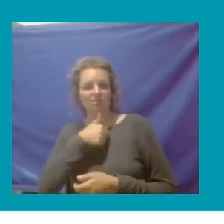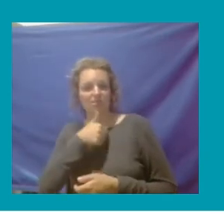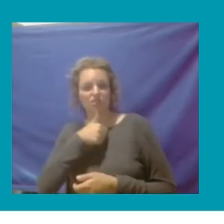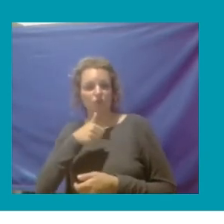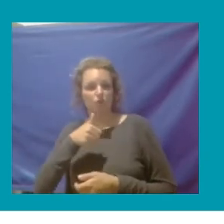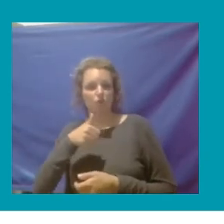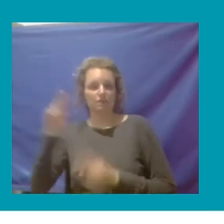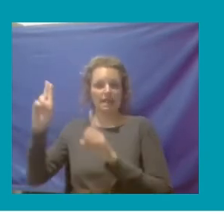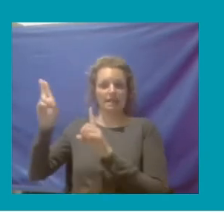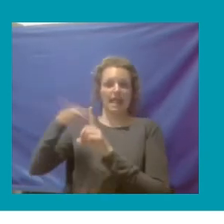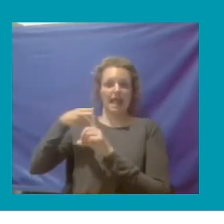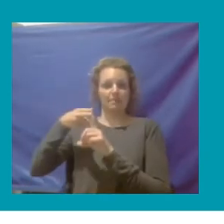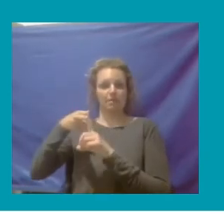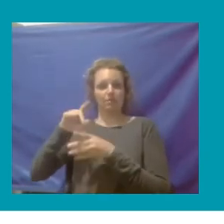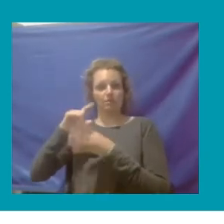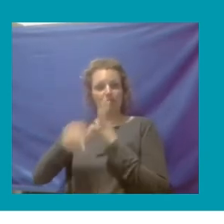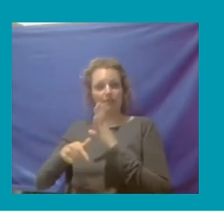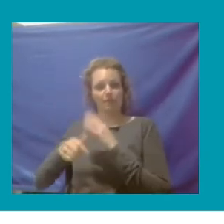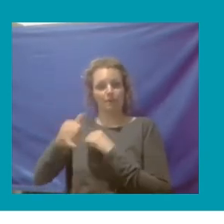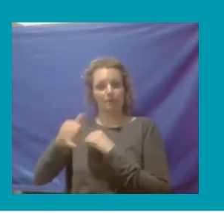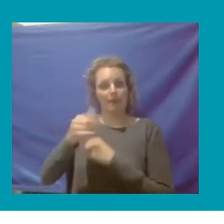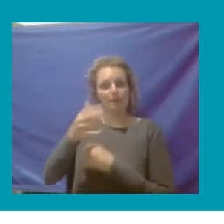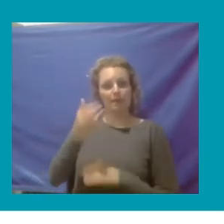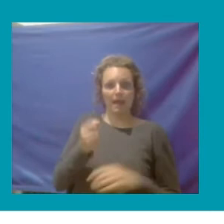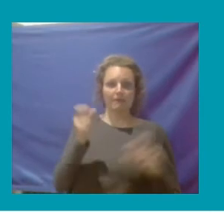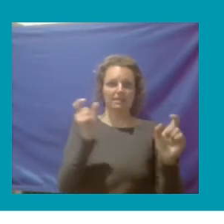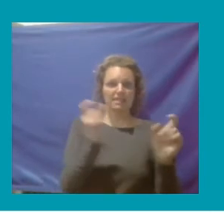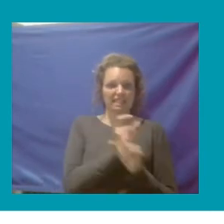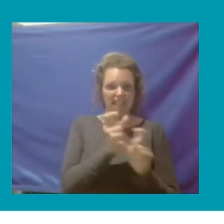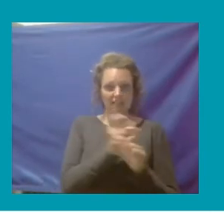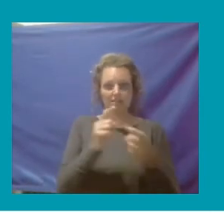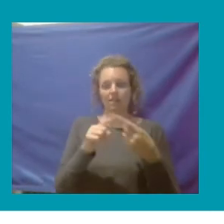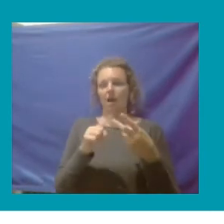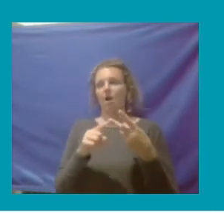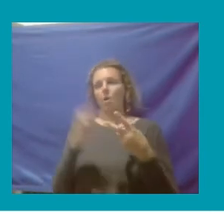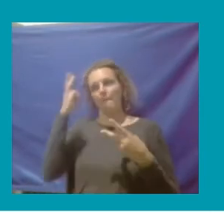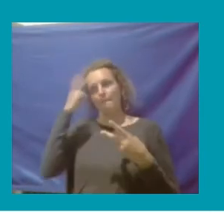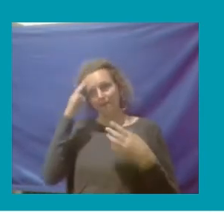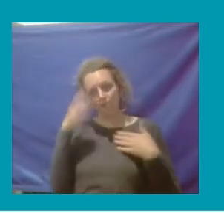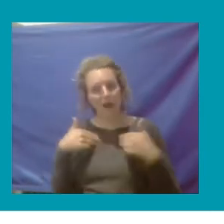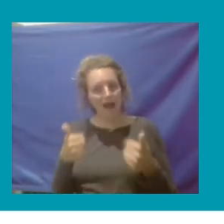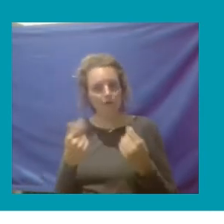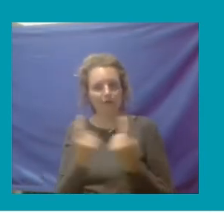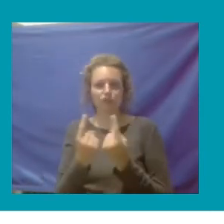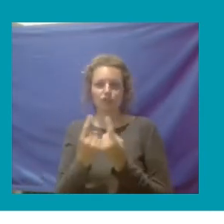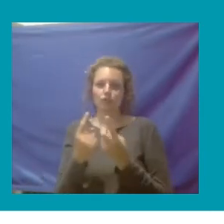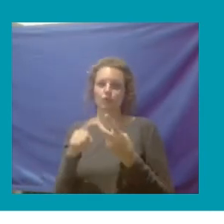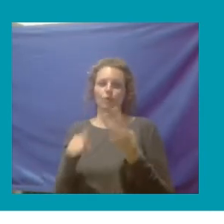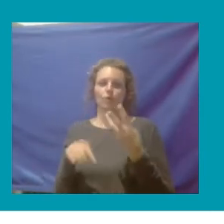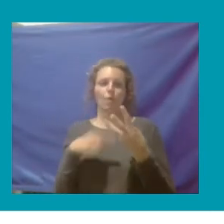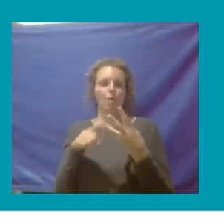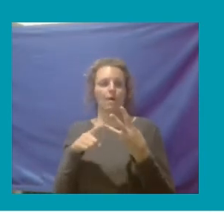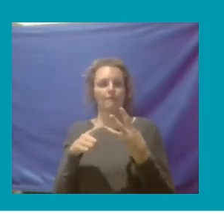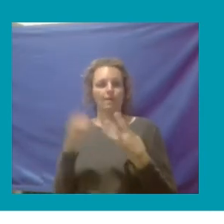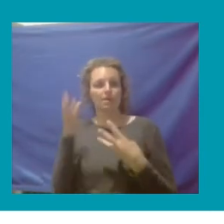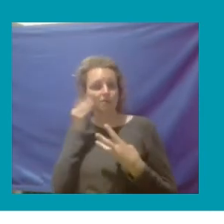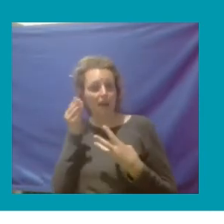diabetes or dyslexia, or mental health or whatever it might be. But you know the the legal definition,